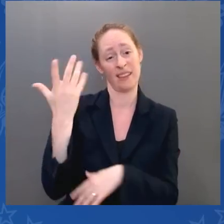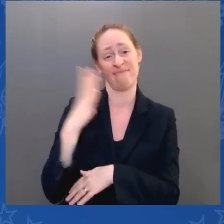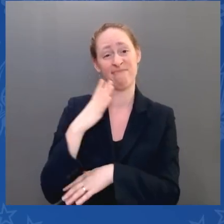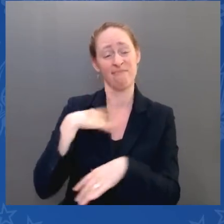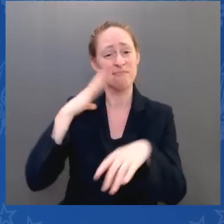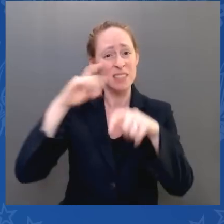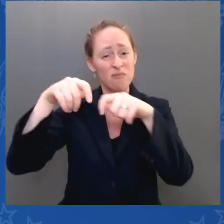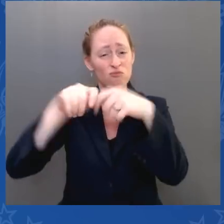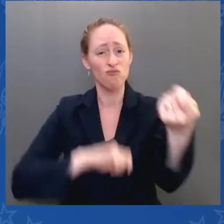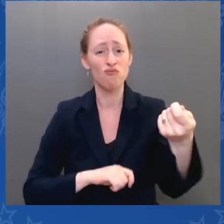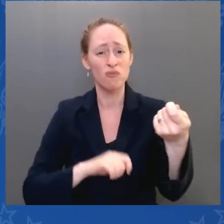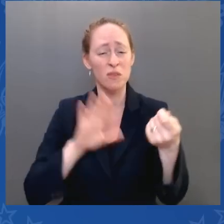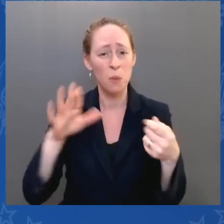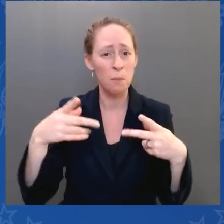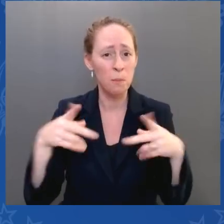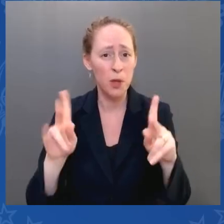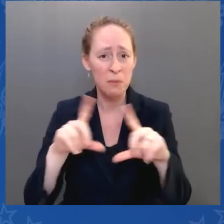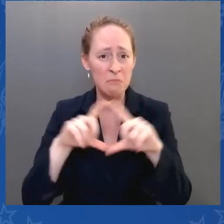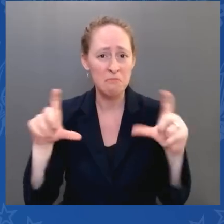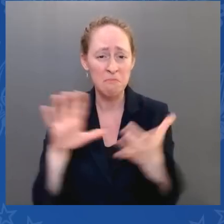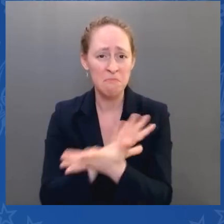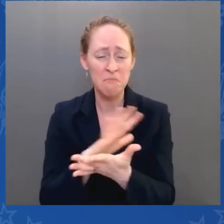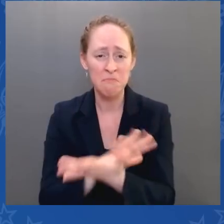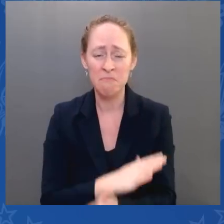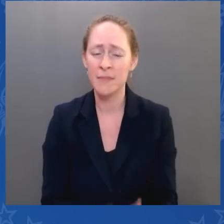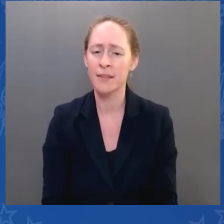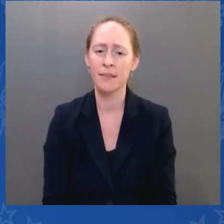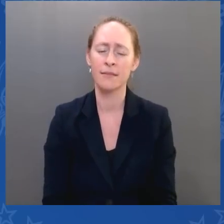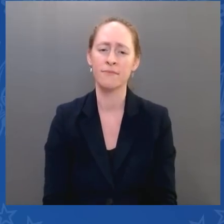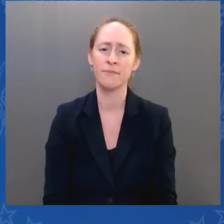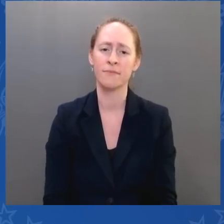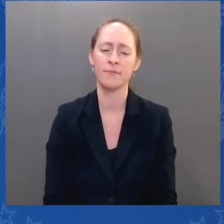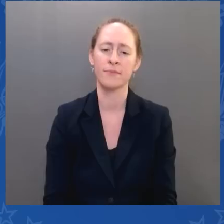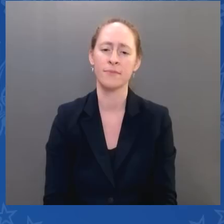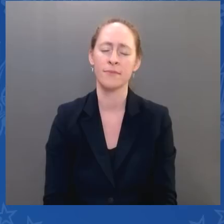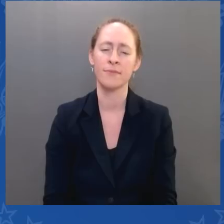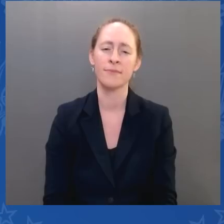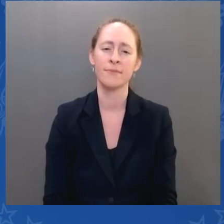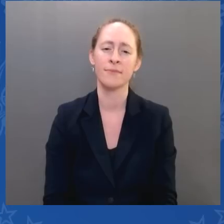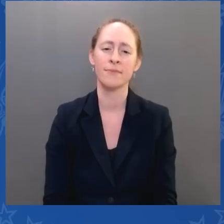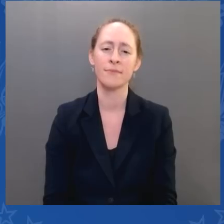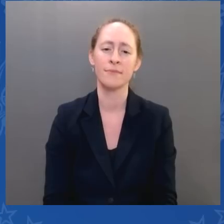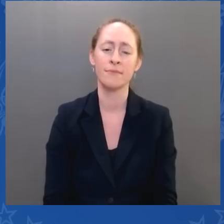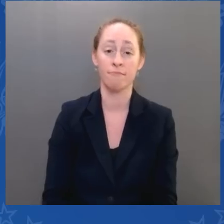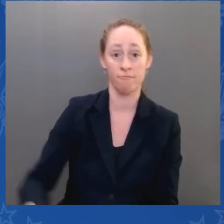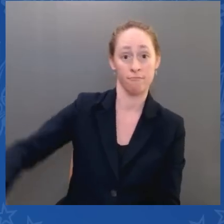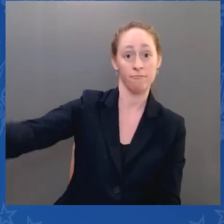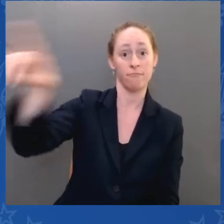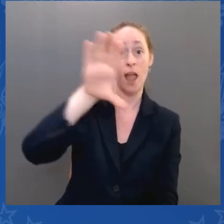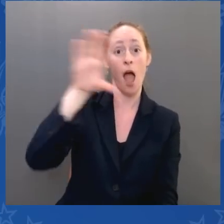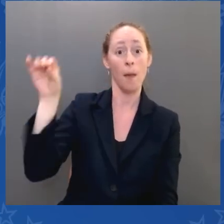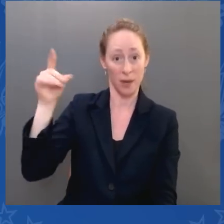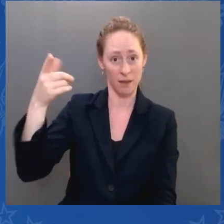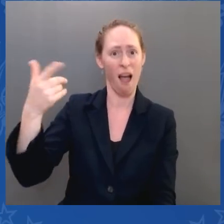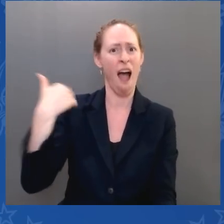Use those profits to increase production and refining. Don't use those profits to buy back your stocks and dividends."